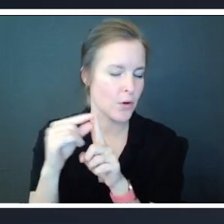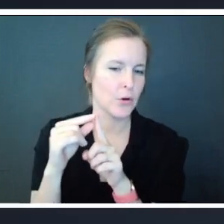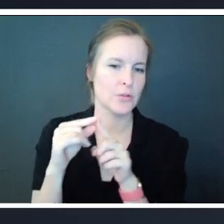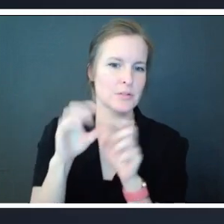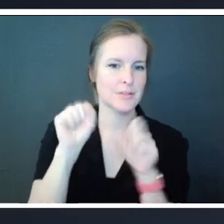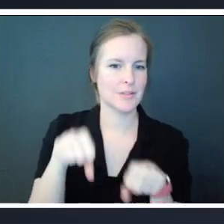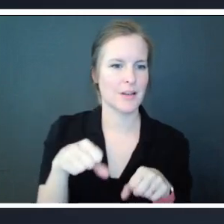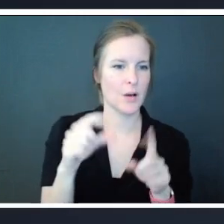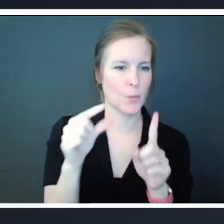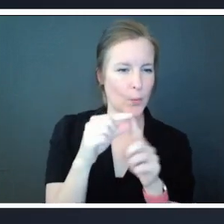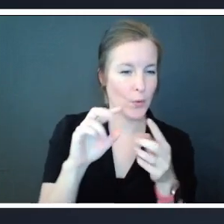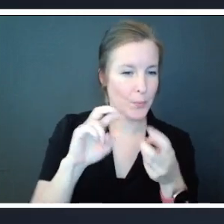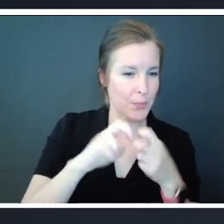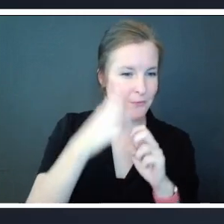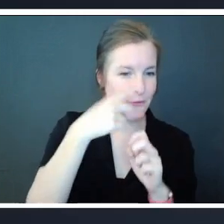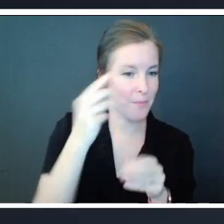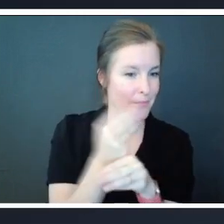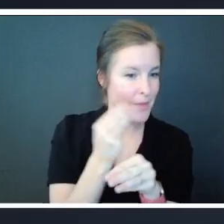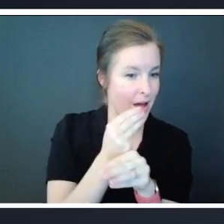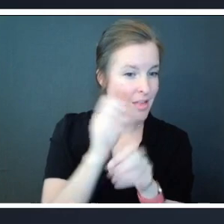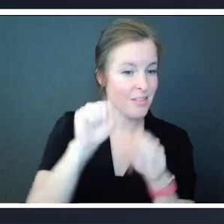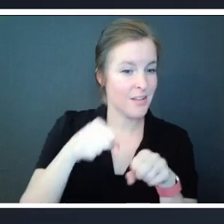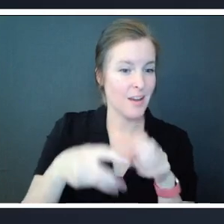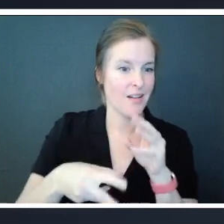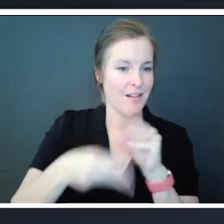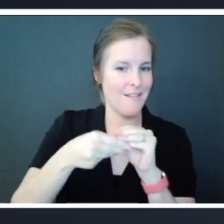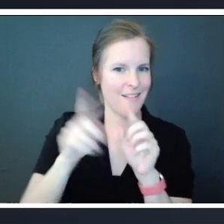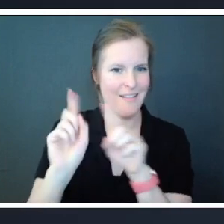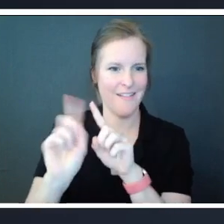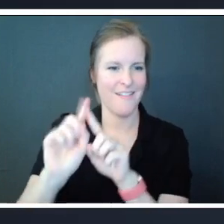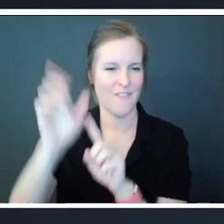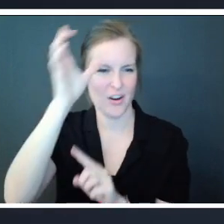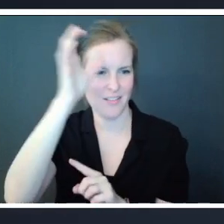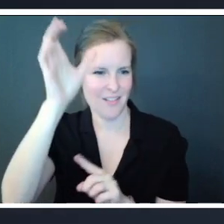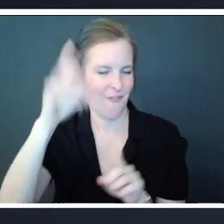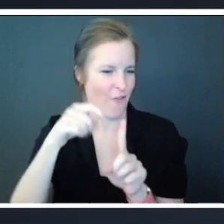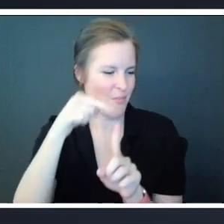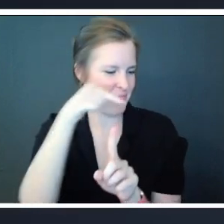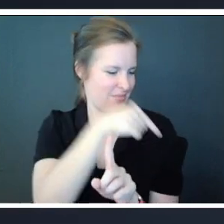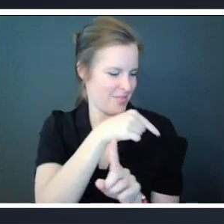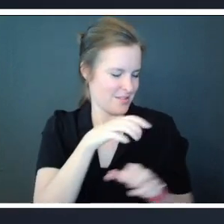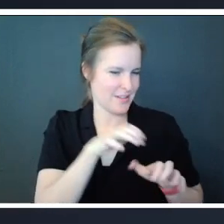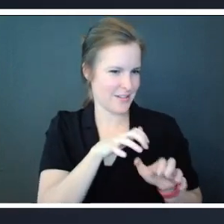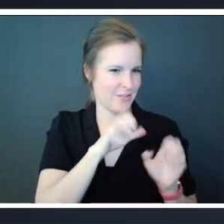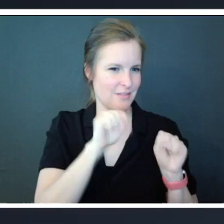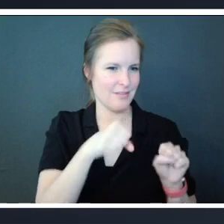this lesson. Then you can also collect it like I mentioned. We love seeing the completed activity